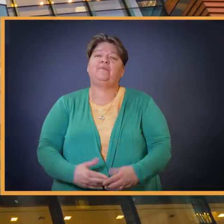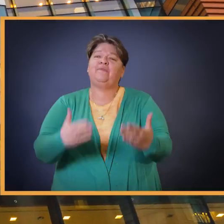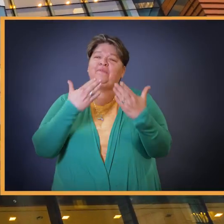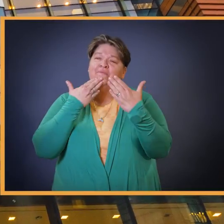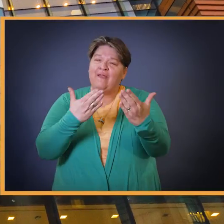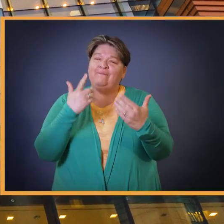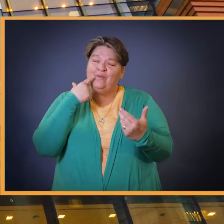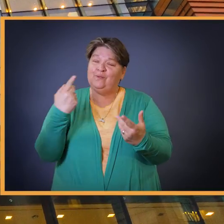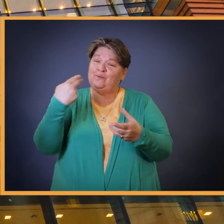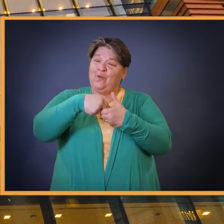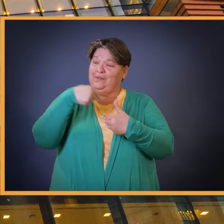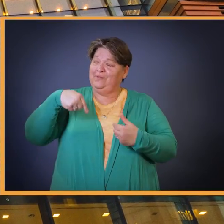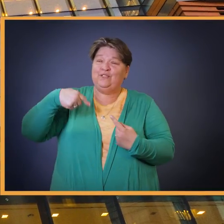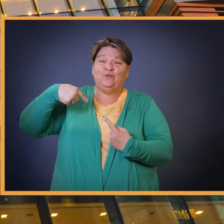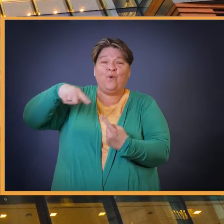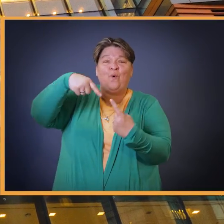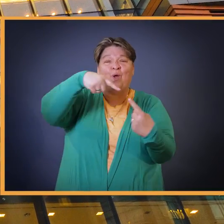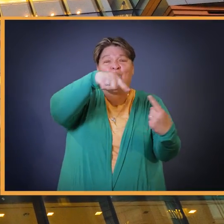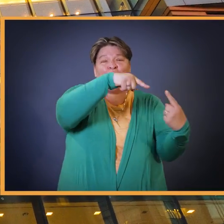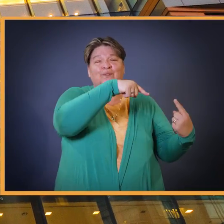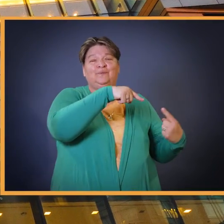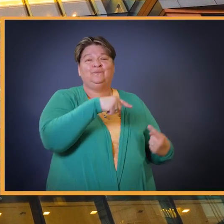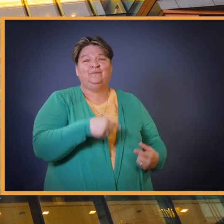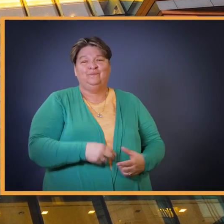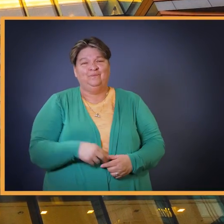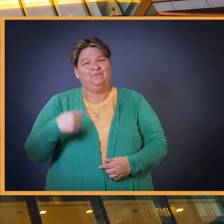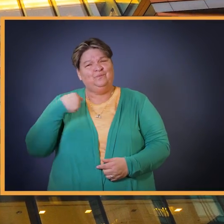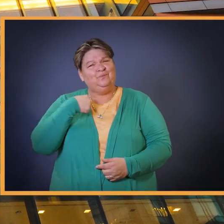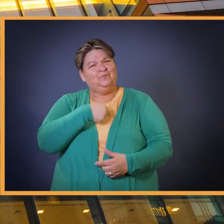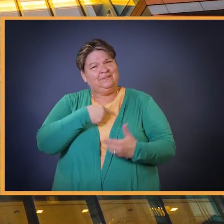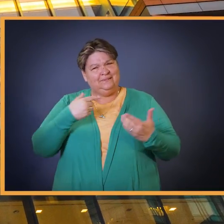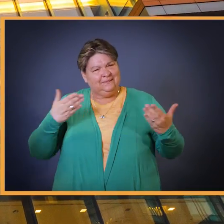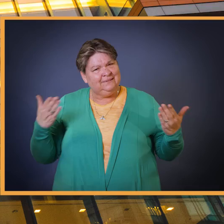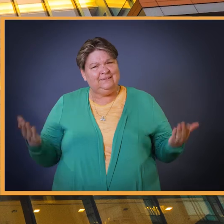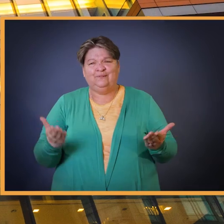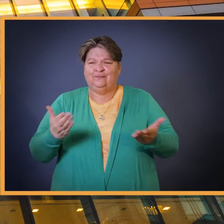Thank you for joining us on this tour. We are here to help.